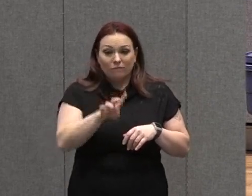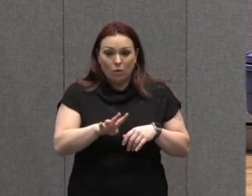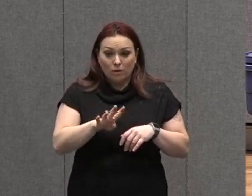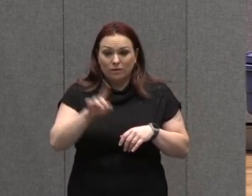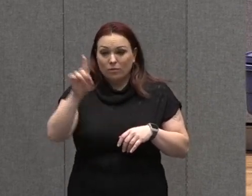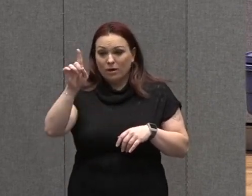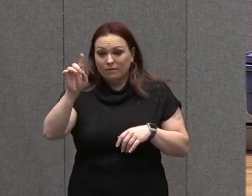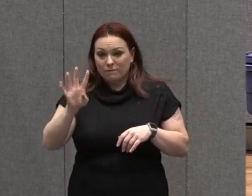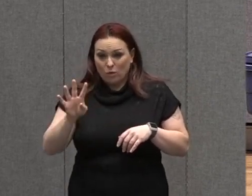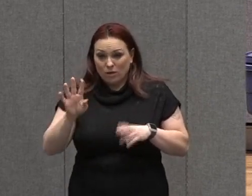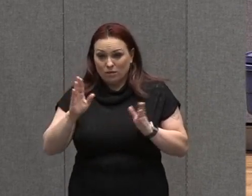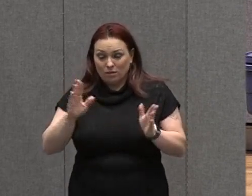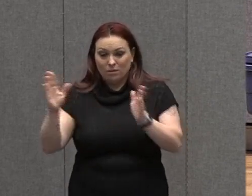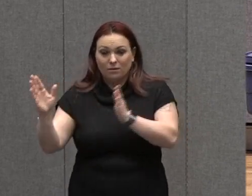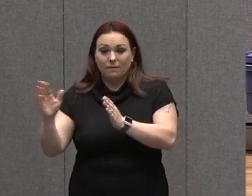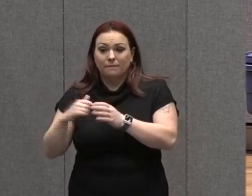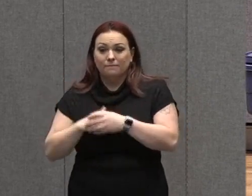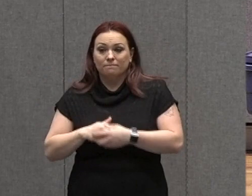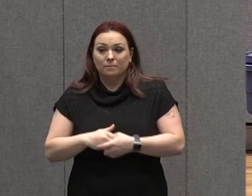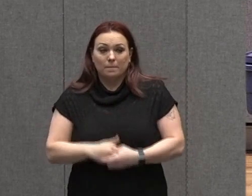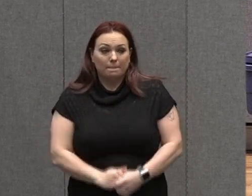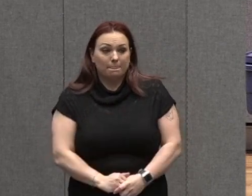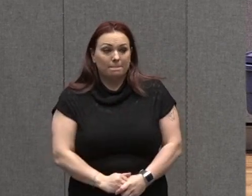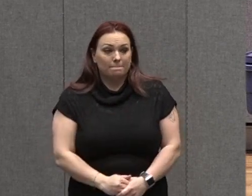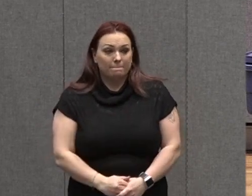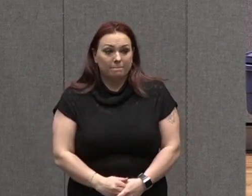And then lets do a tati.